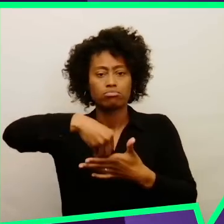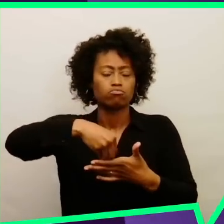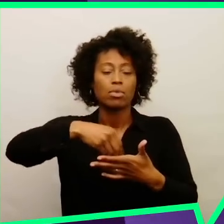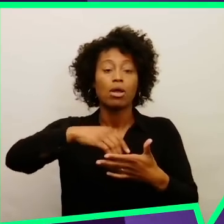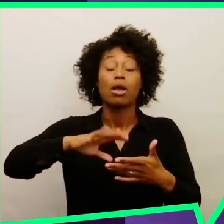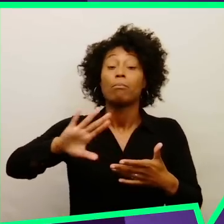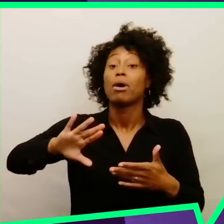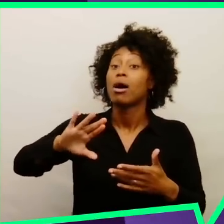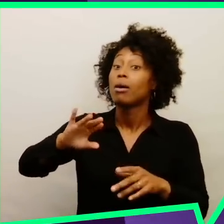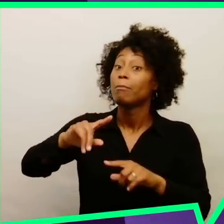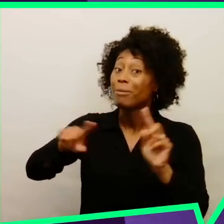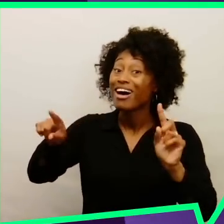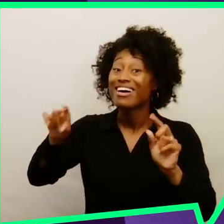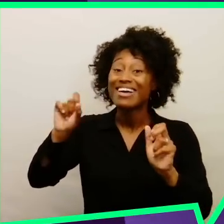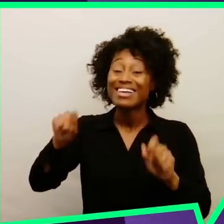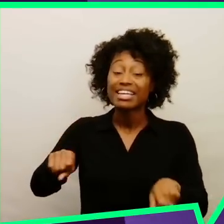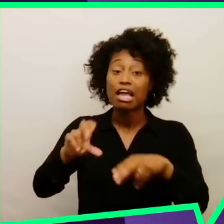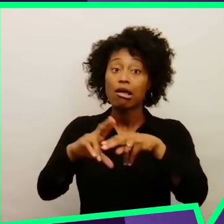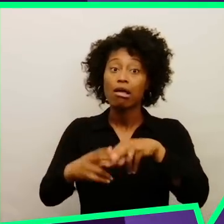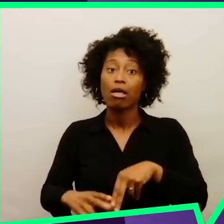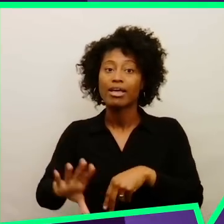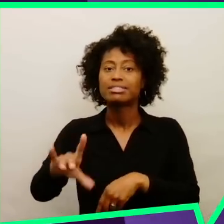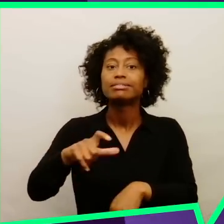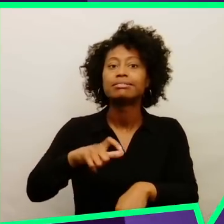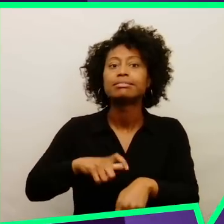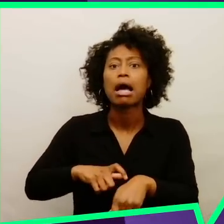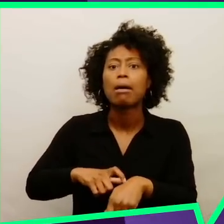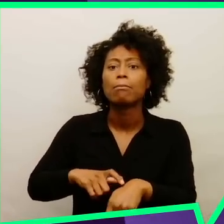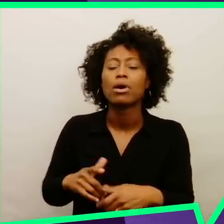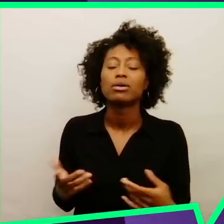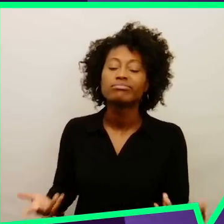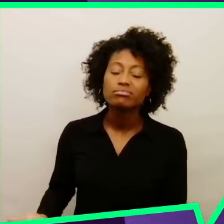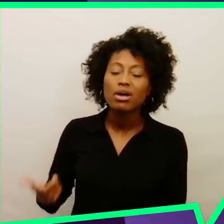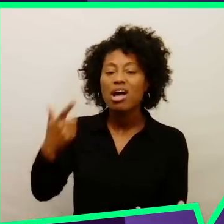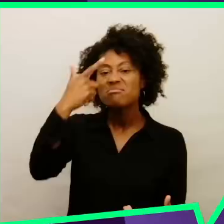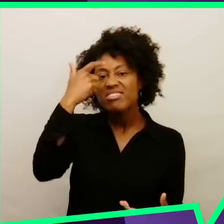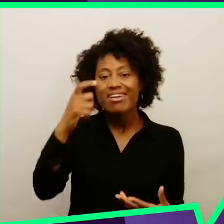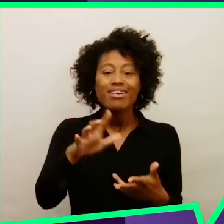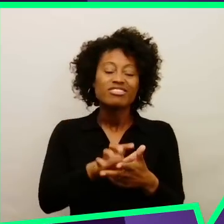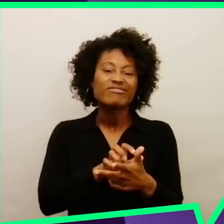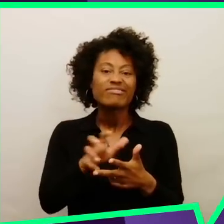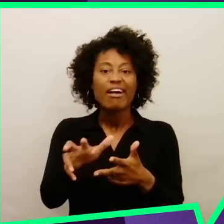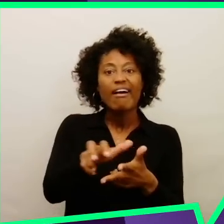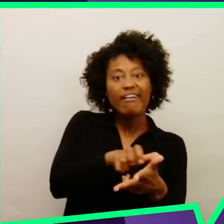so it could take a little bit from his timing off. Could do. But luckily for us, it's just cosmetic,